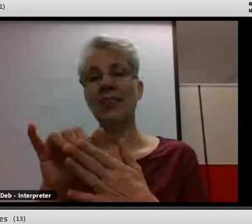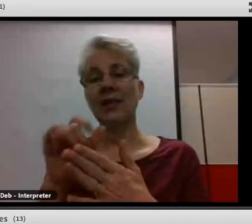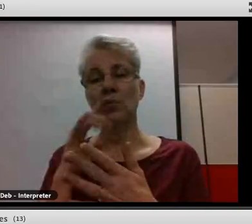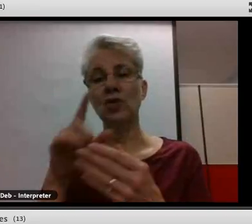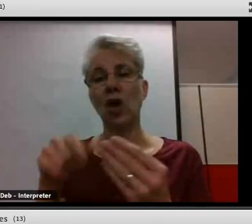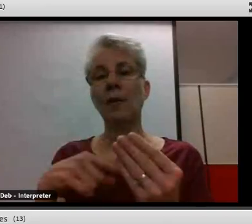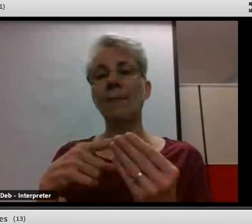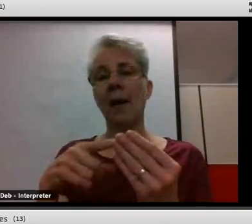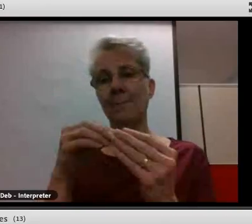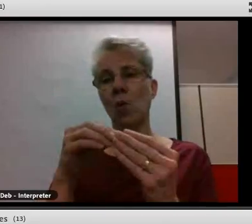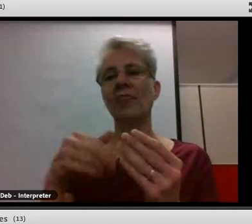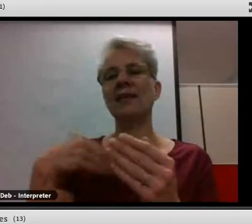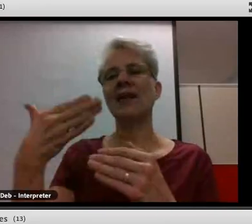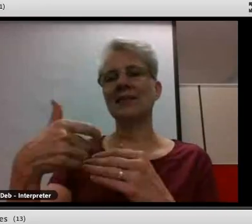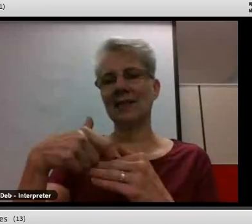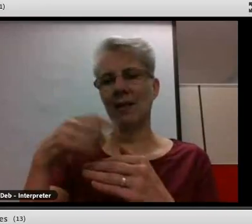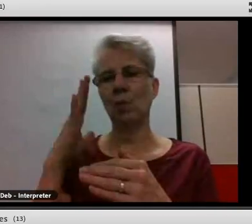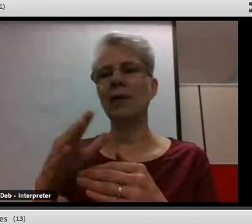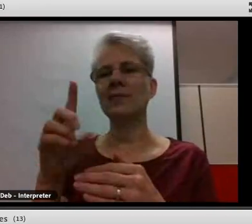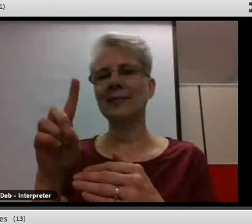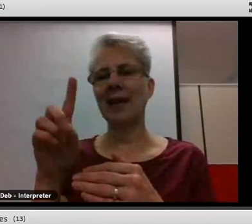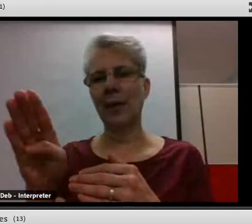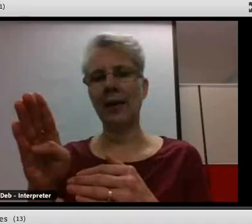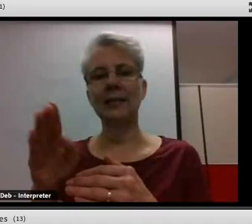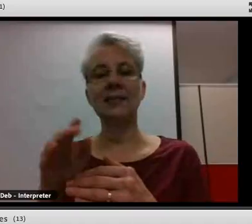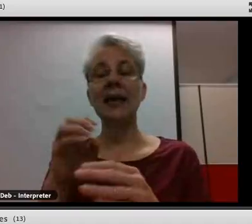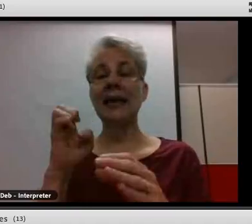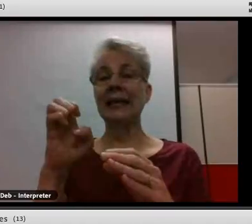and again, that might be something like a form.